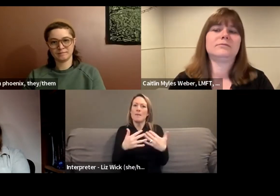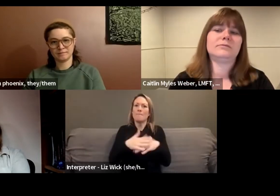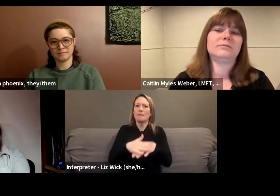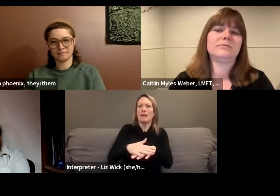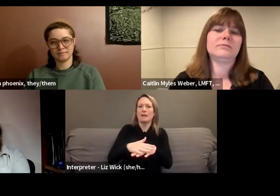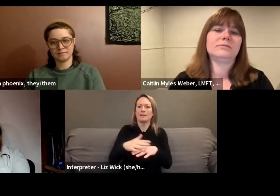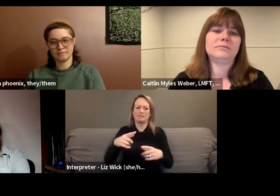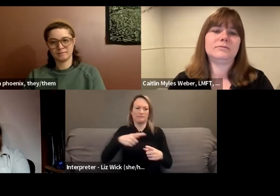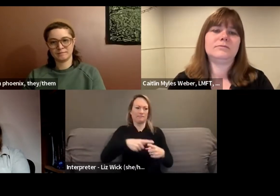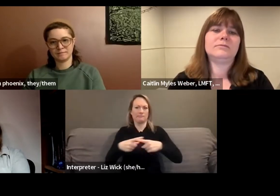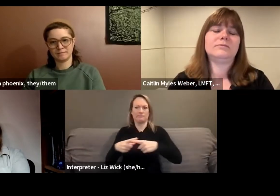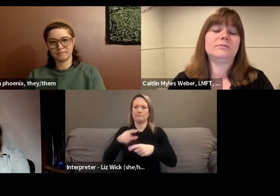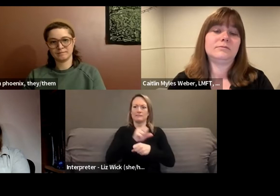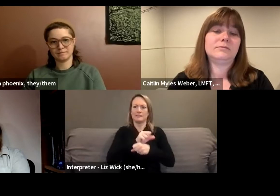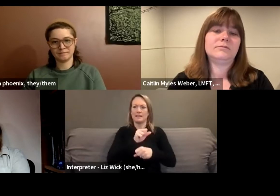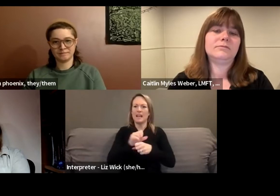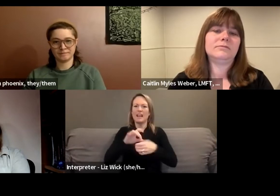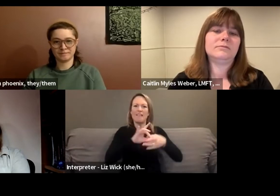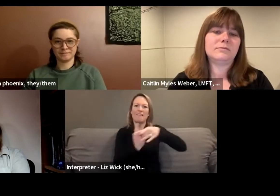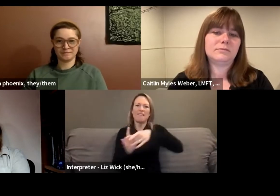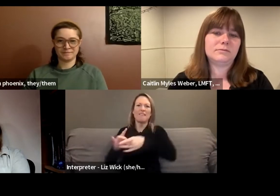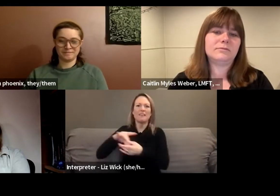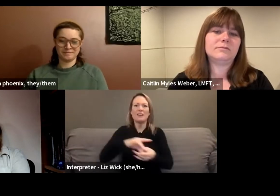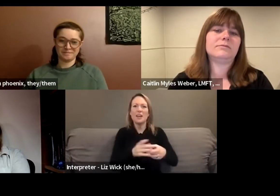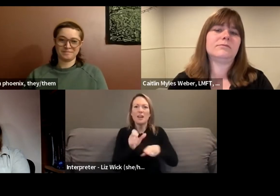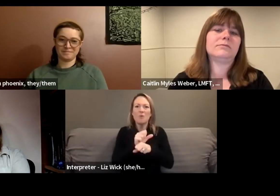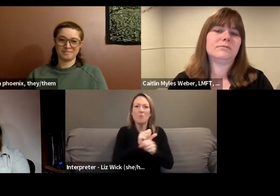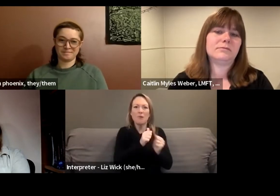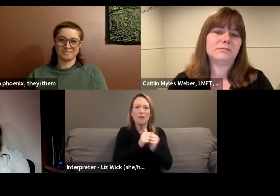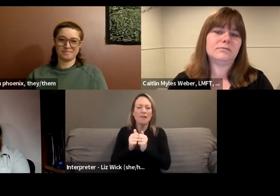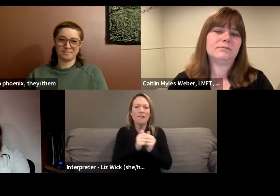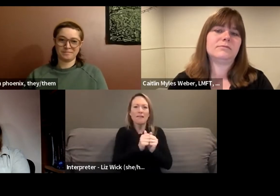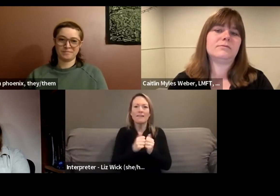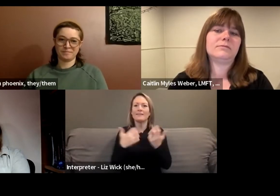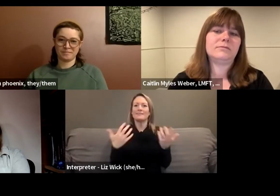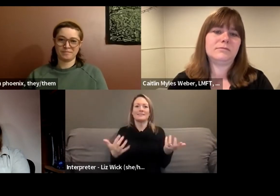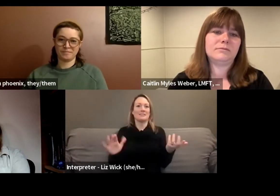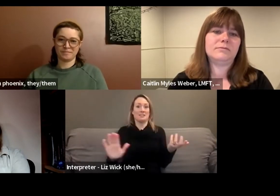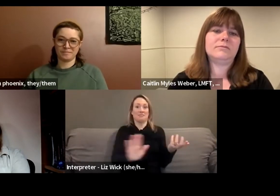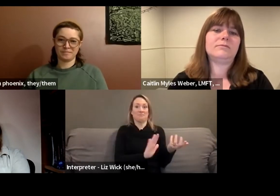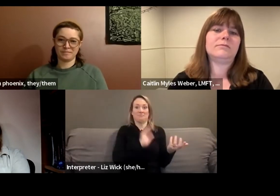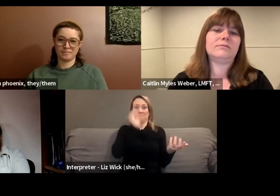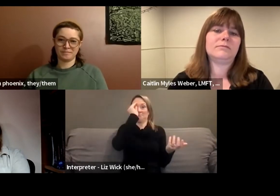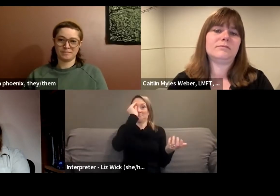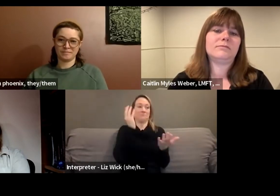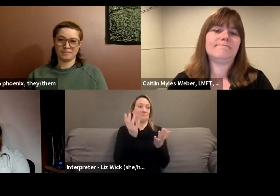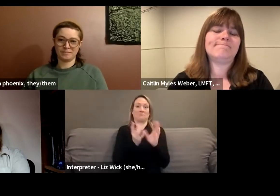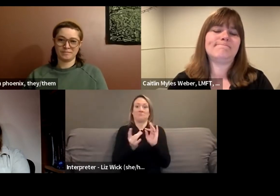And I, you know, again, take this question where you want it to go based on what your experiences are.